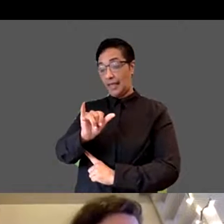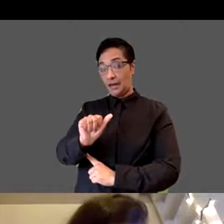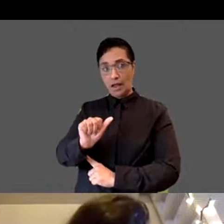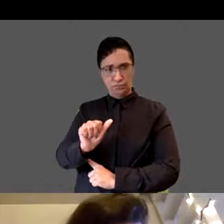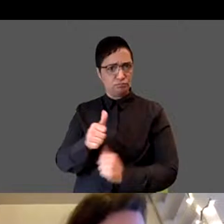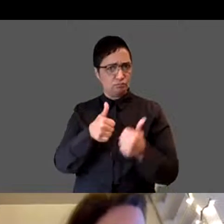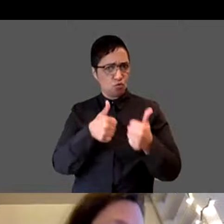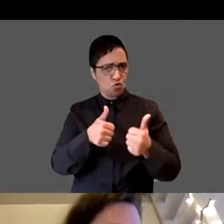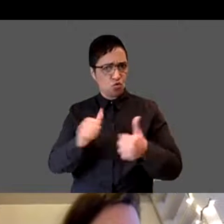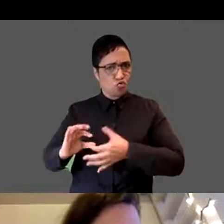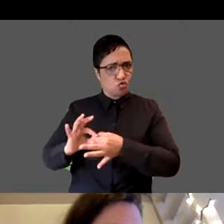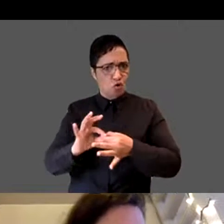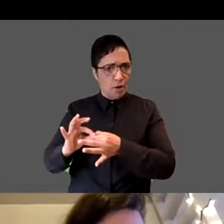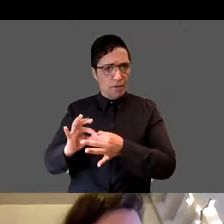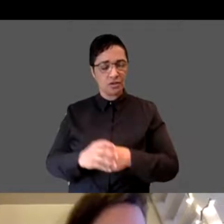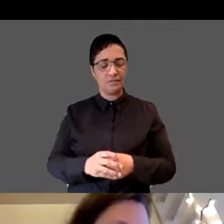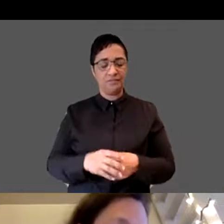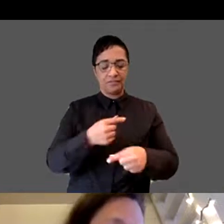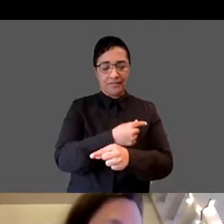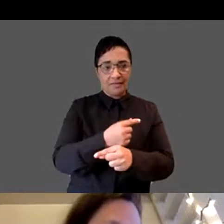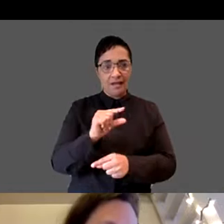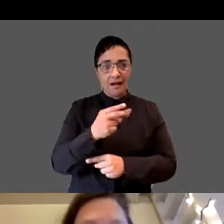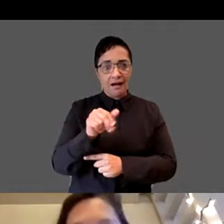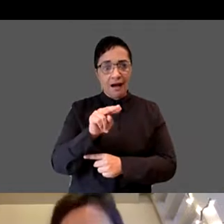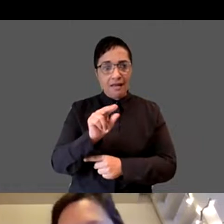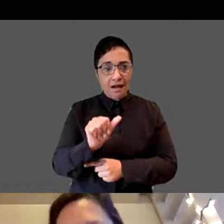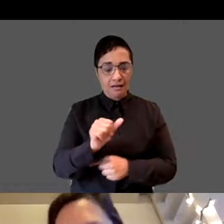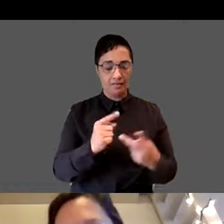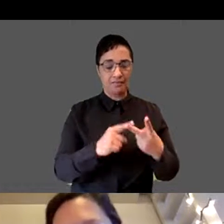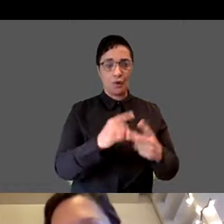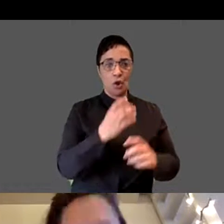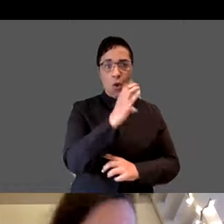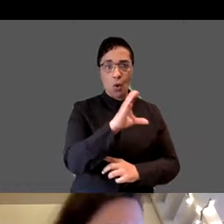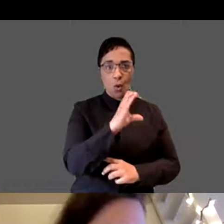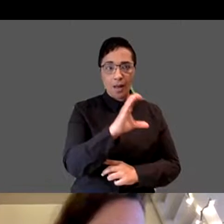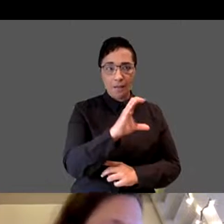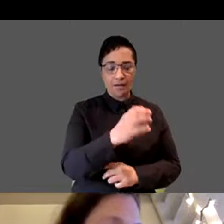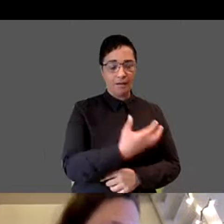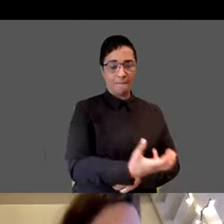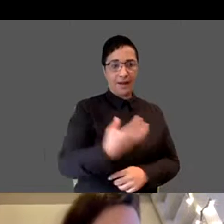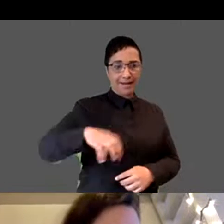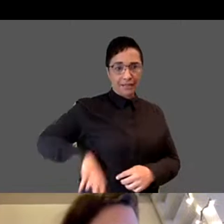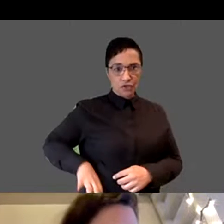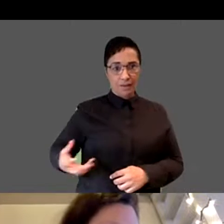Ghana, Colombia, Bangladesh, and around disability data especially I would say Kenya and also